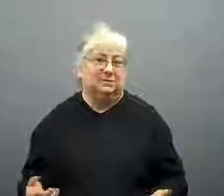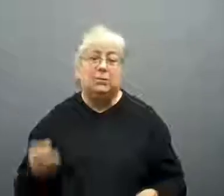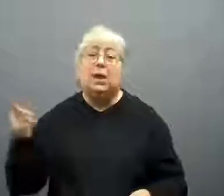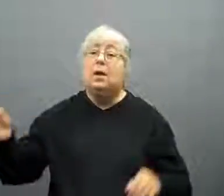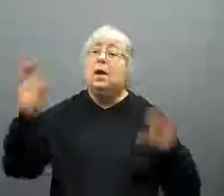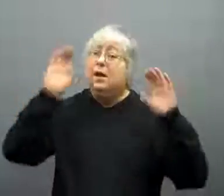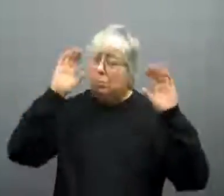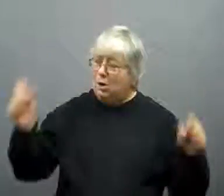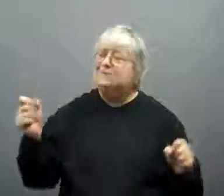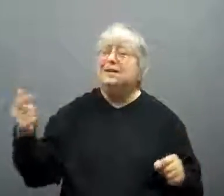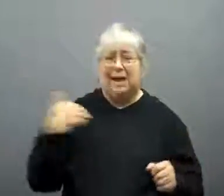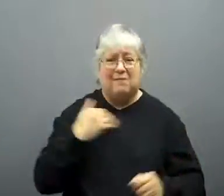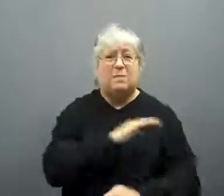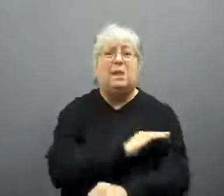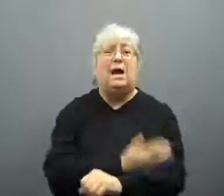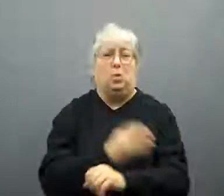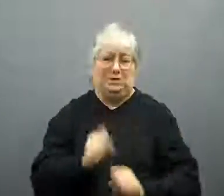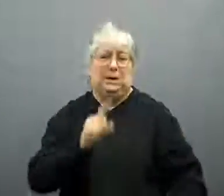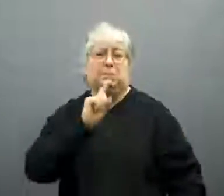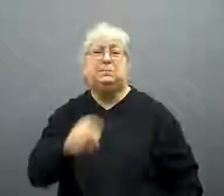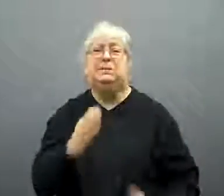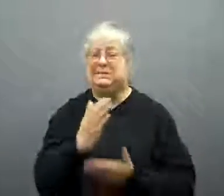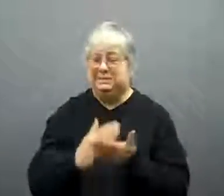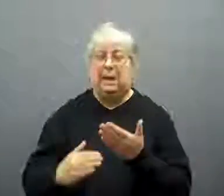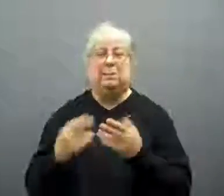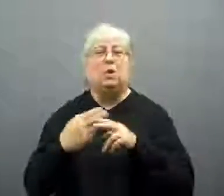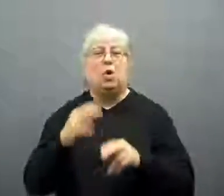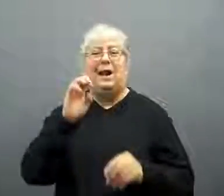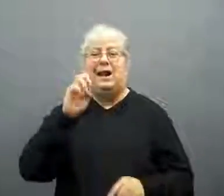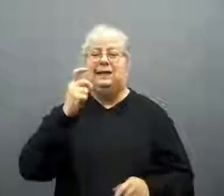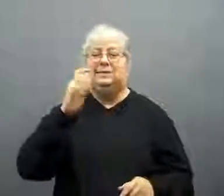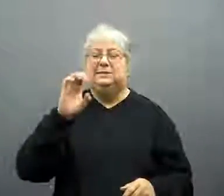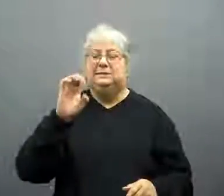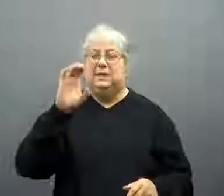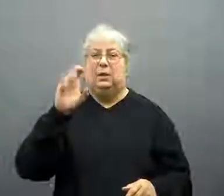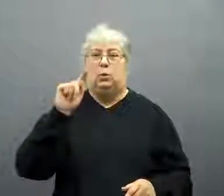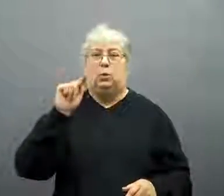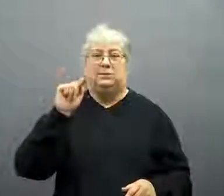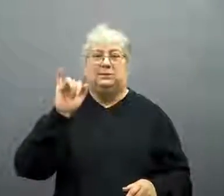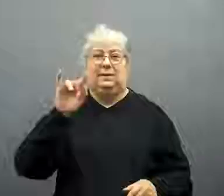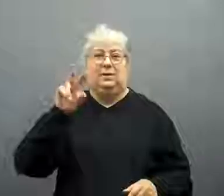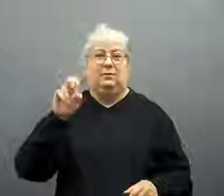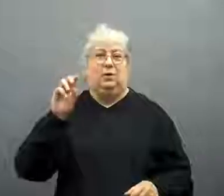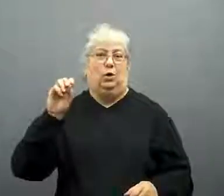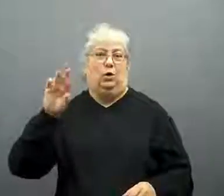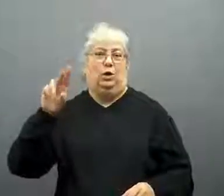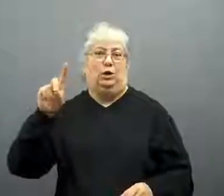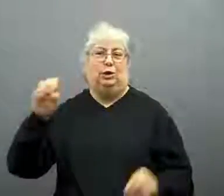The president has the power to issue executive orders.